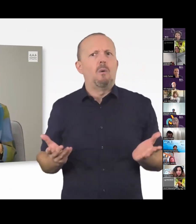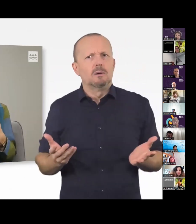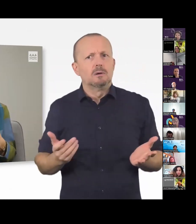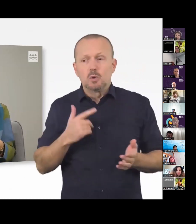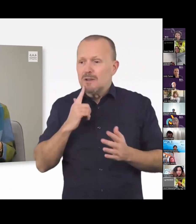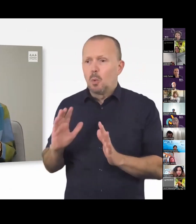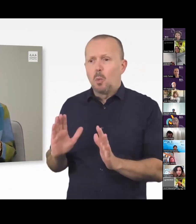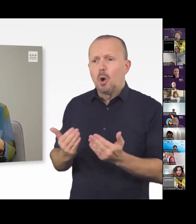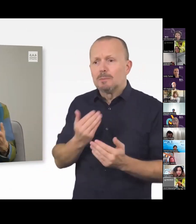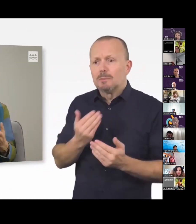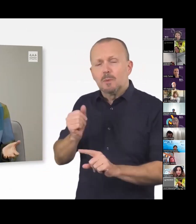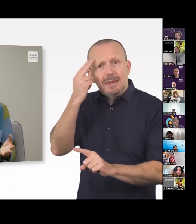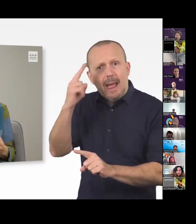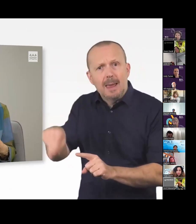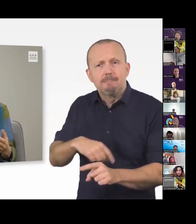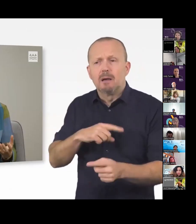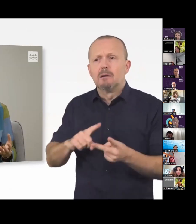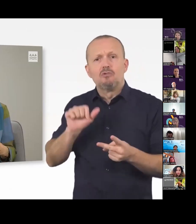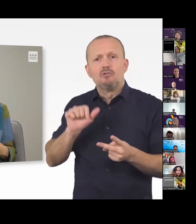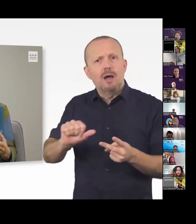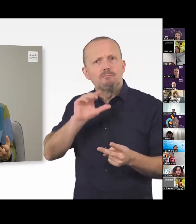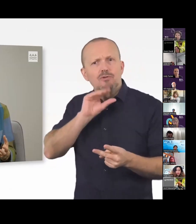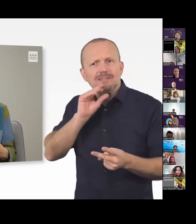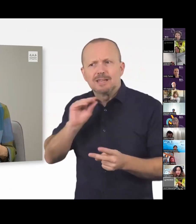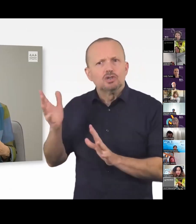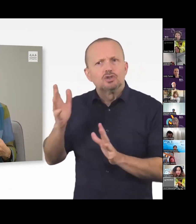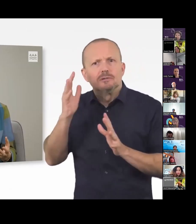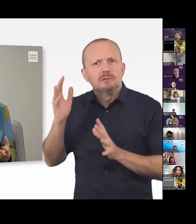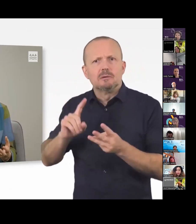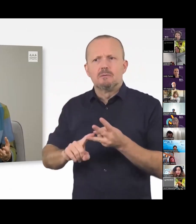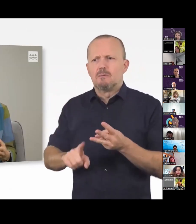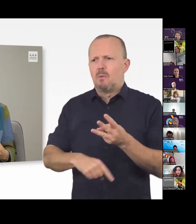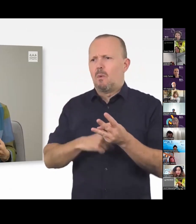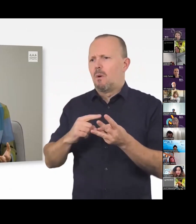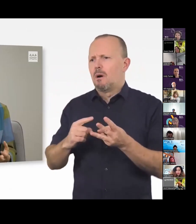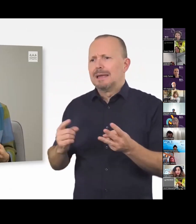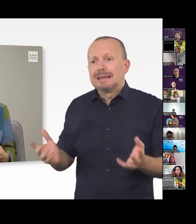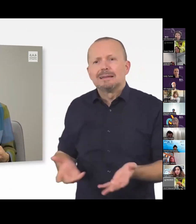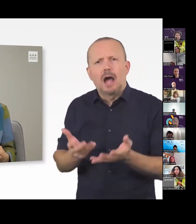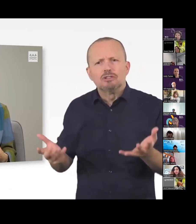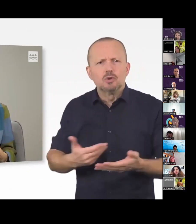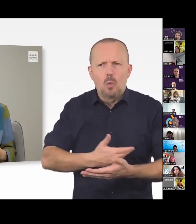So it's teachers, you know, welcoming students by name, using, you know, correct pronunciation,